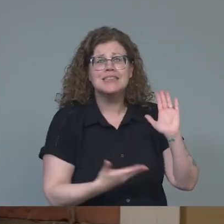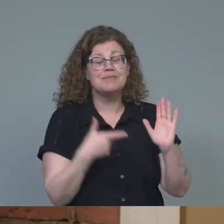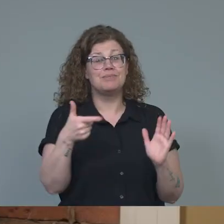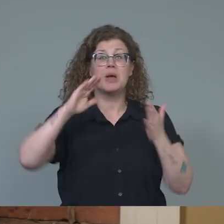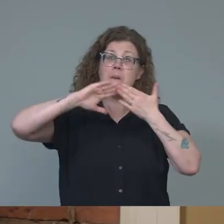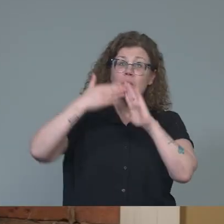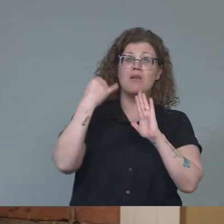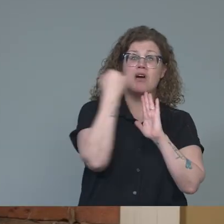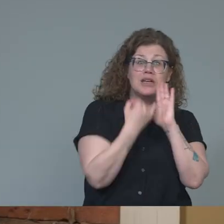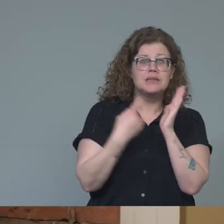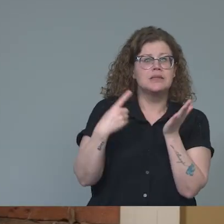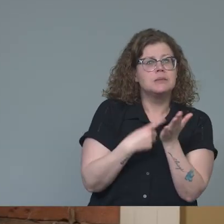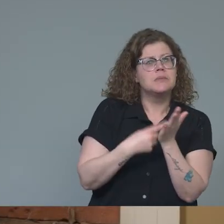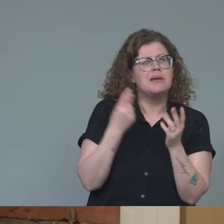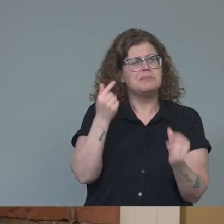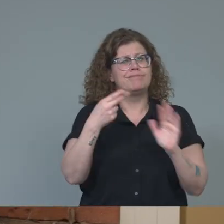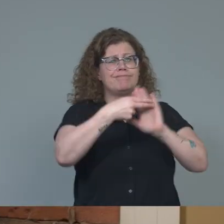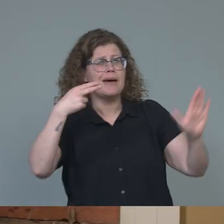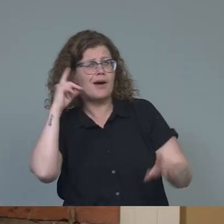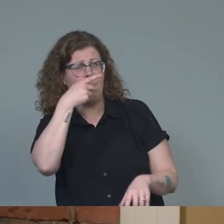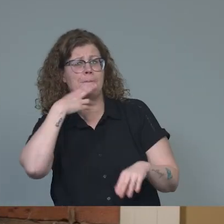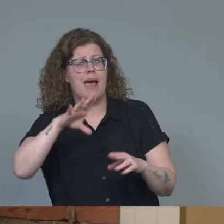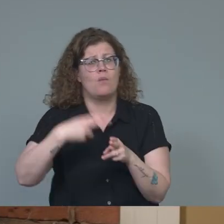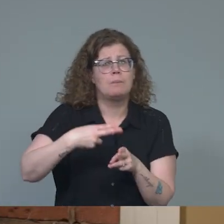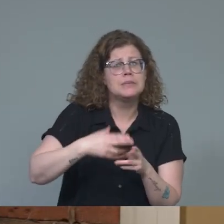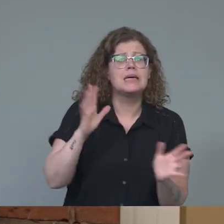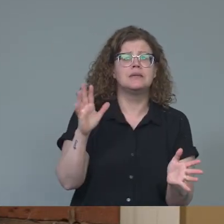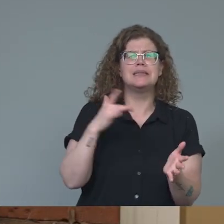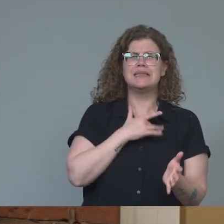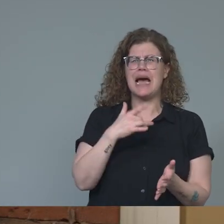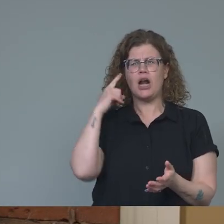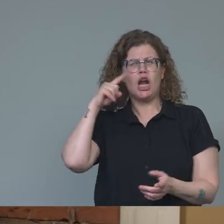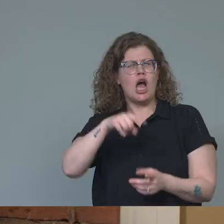There are lots of different ways to engage, however. So community arts is a is a really